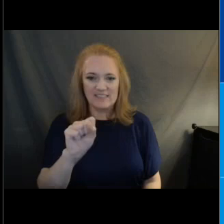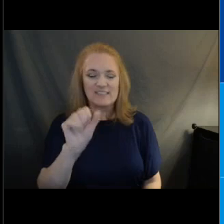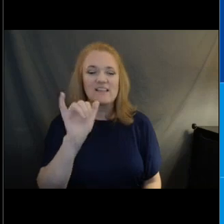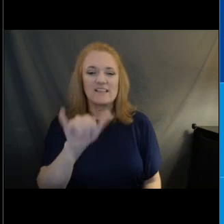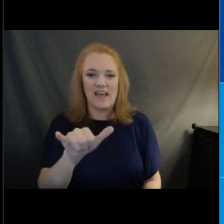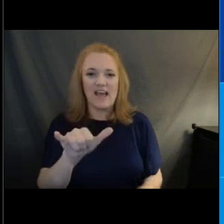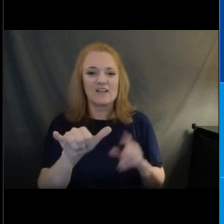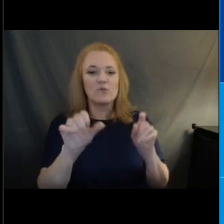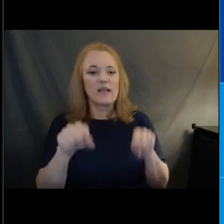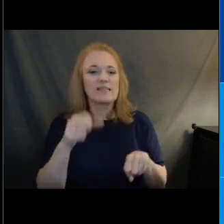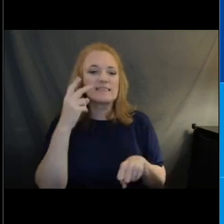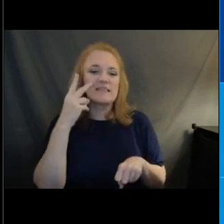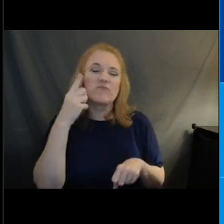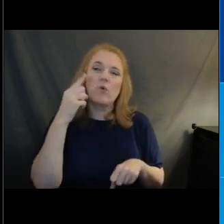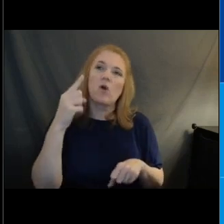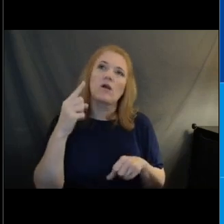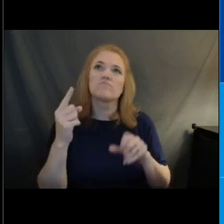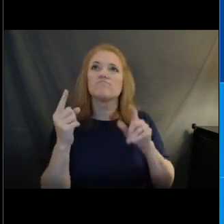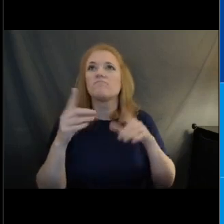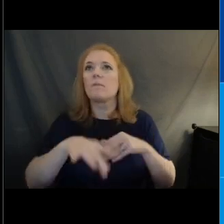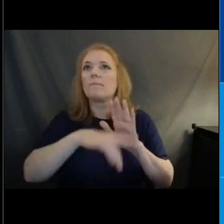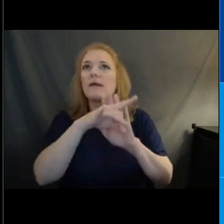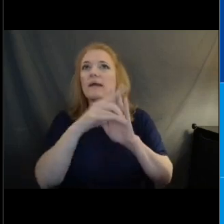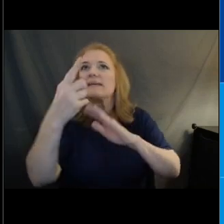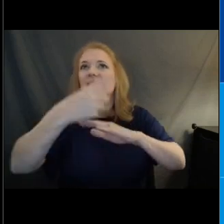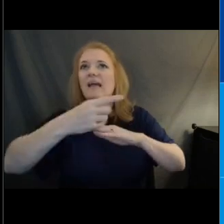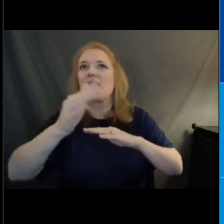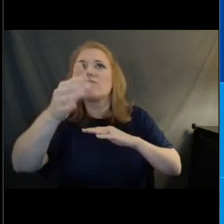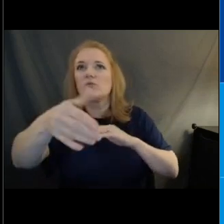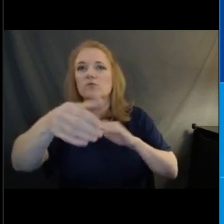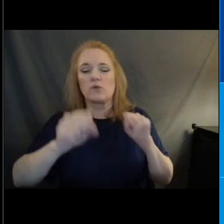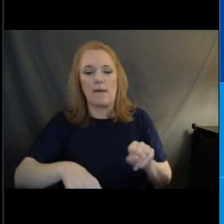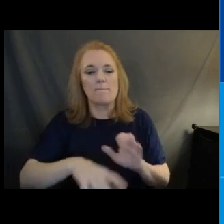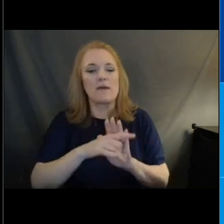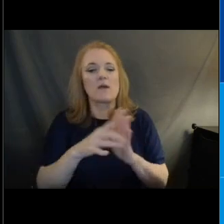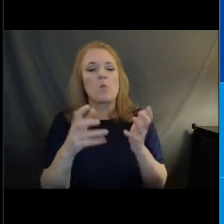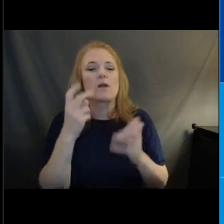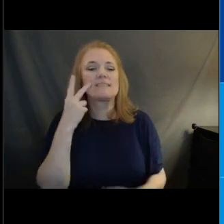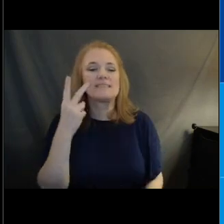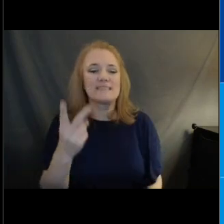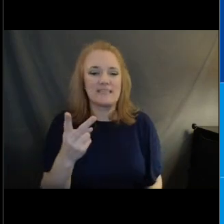also the maximum/minimum temperatures and for also, for various thresholds. And these these